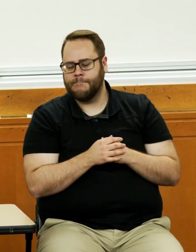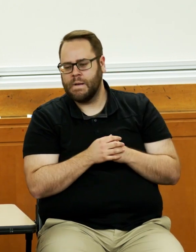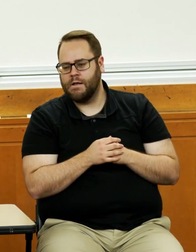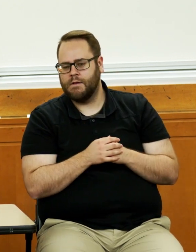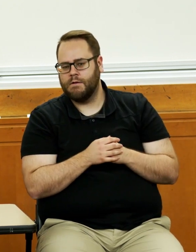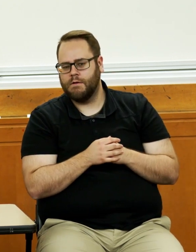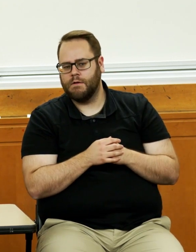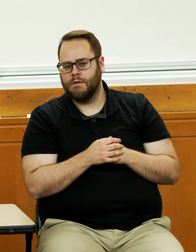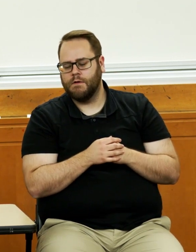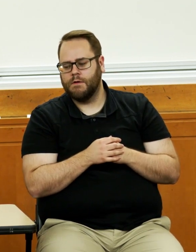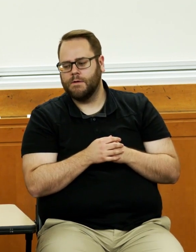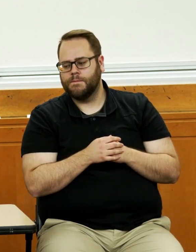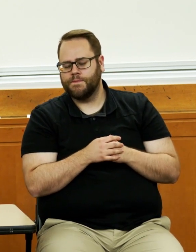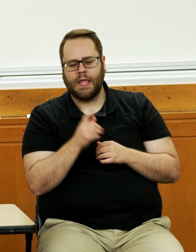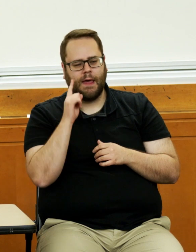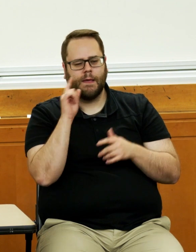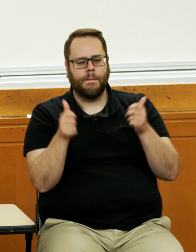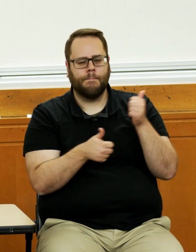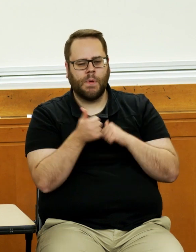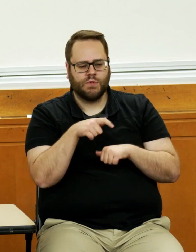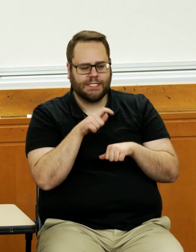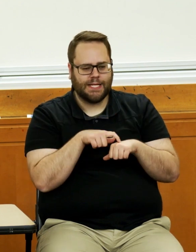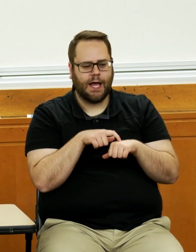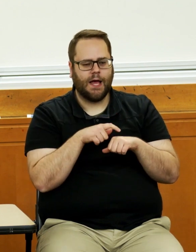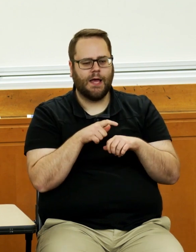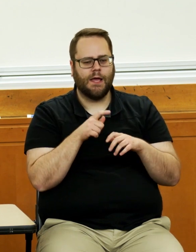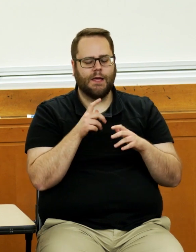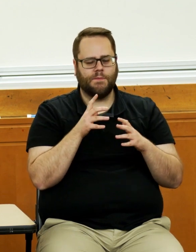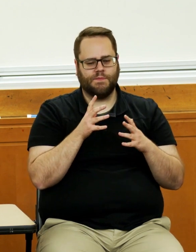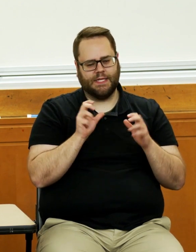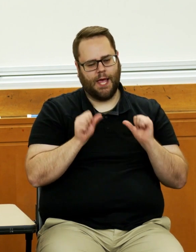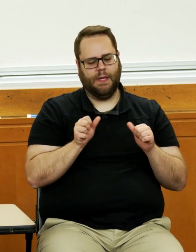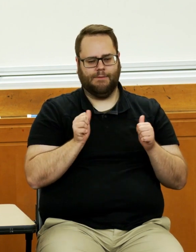that because I think most of the time that tends to be performative, but I think that there is